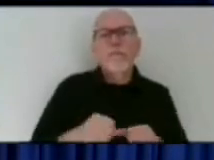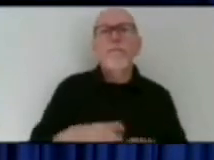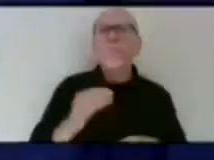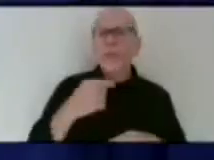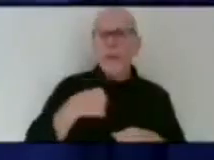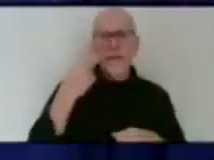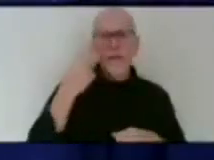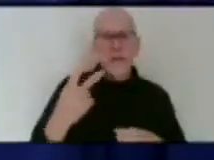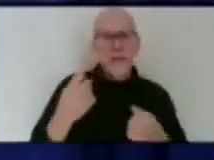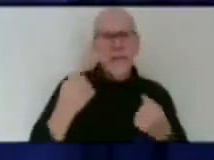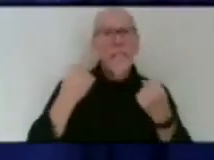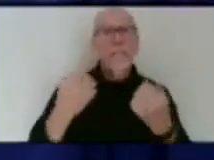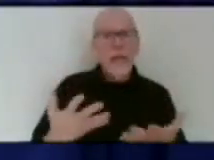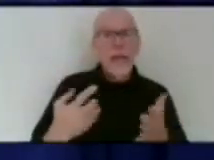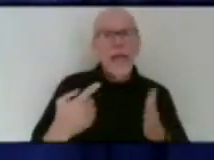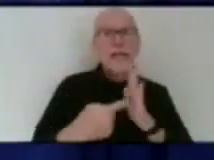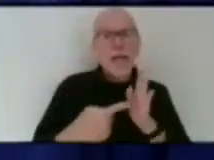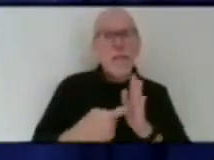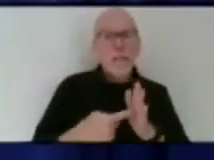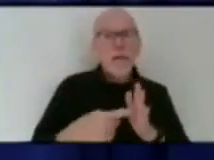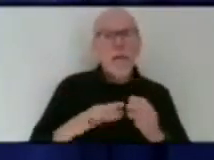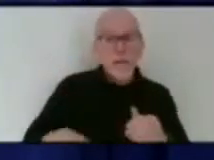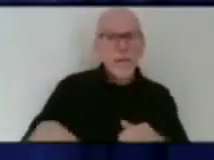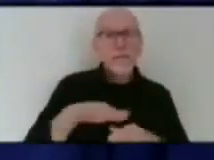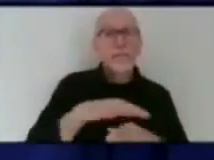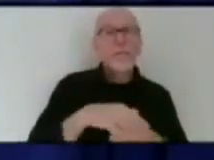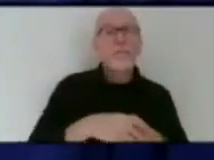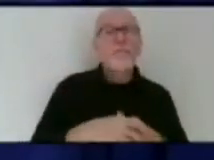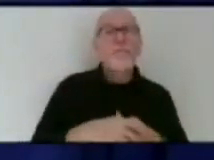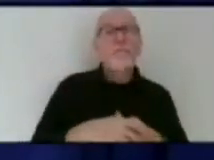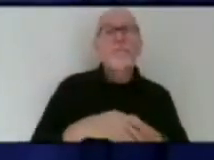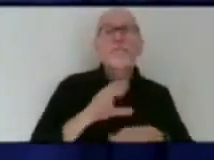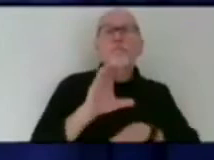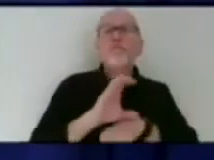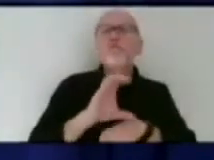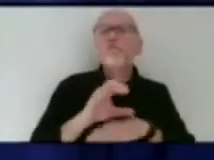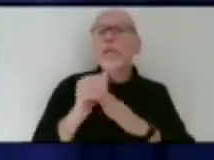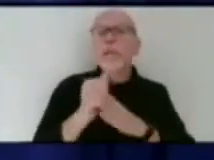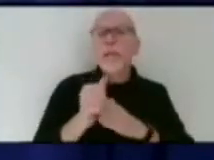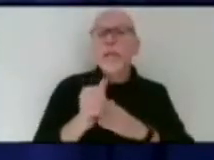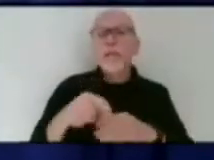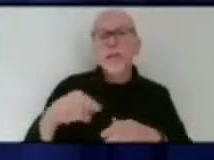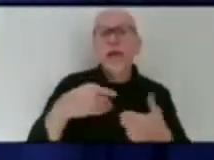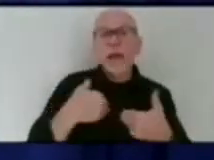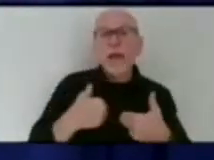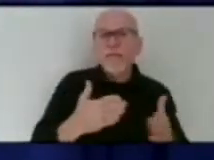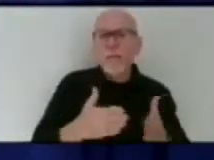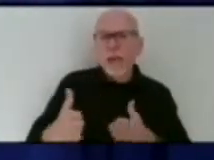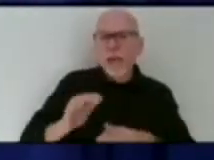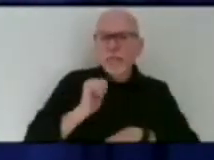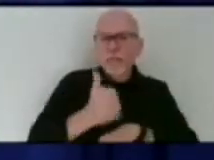many examples of church leadership who have a plan in place. By the way, you